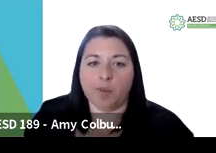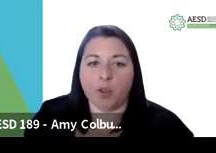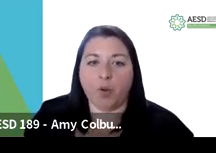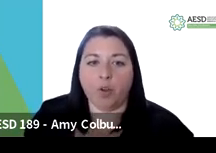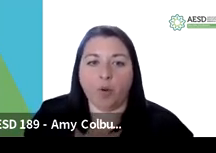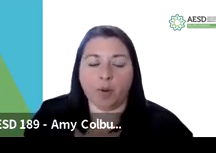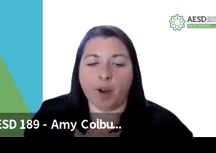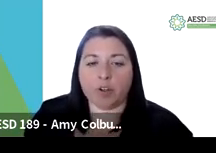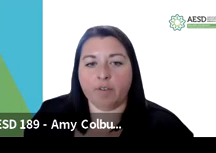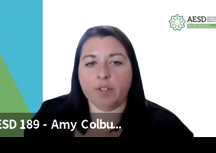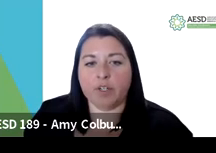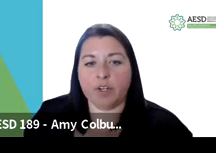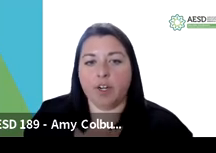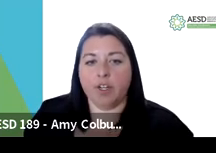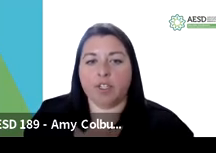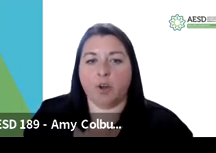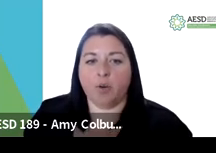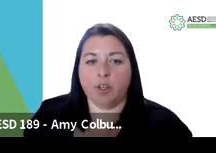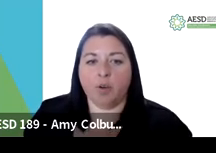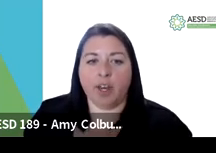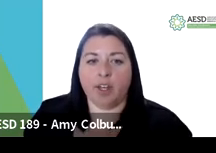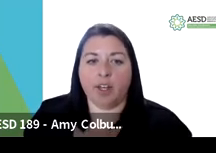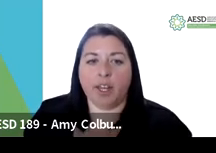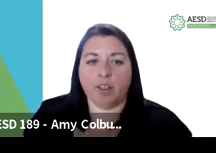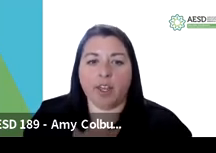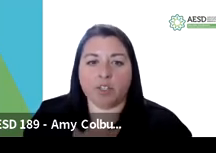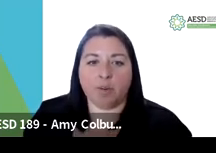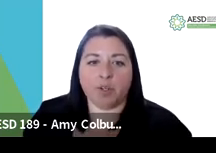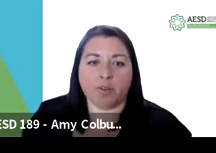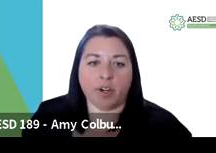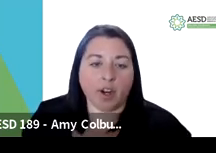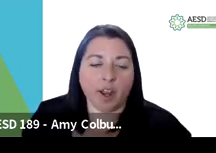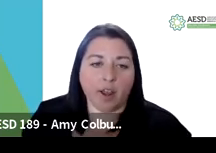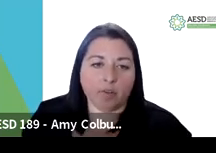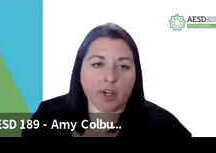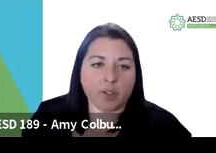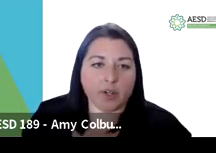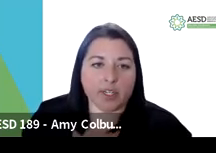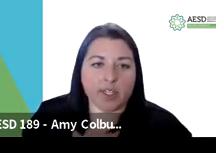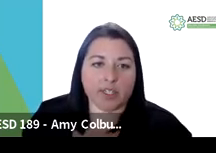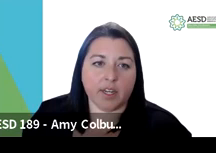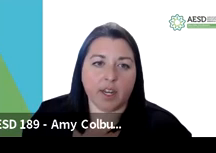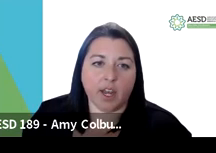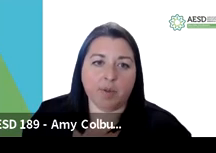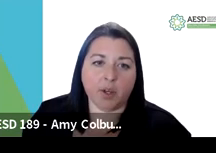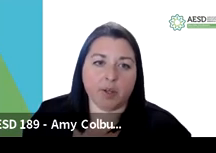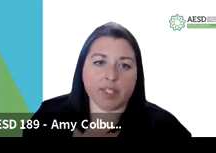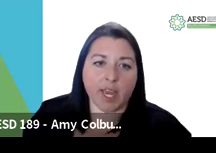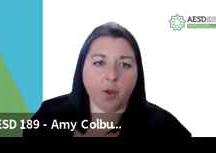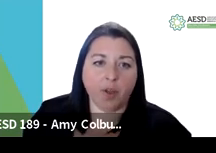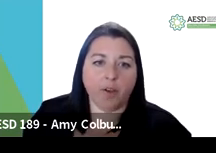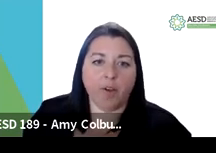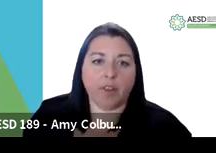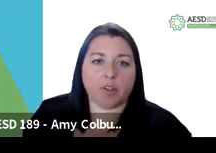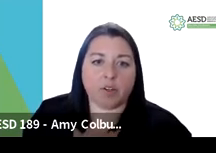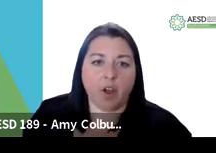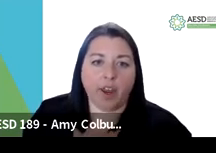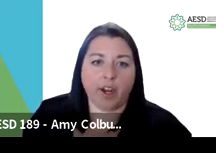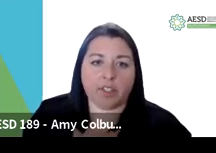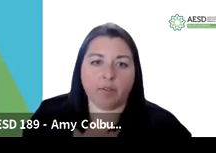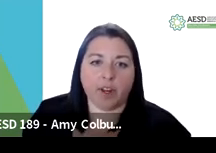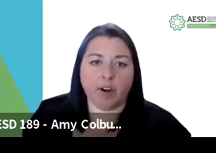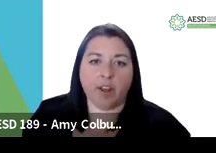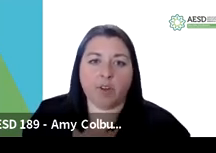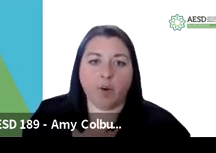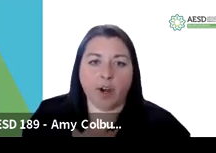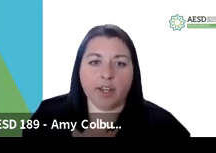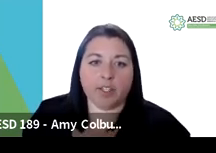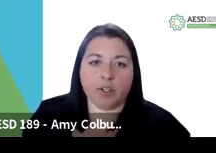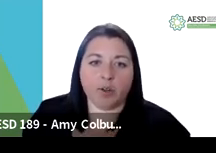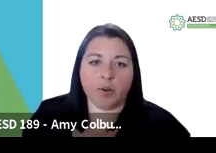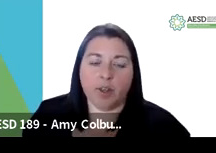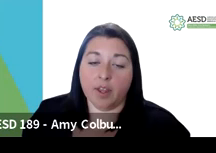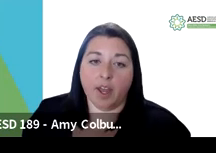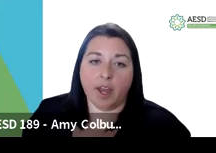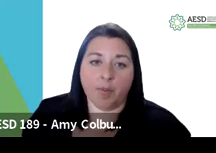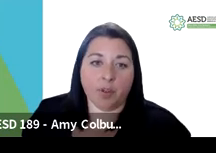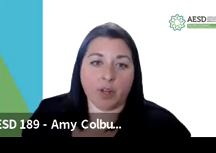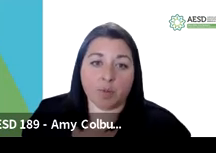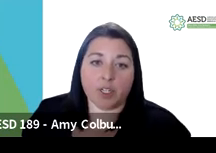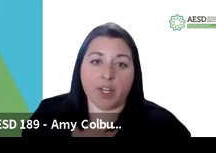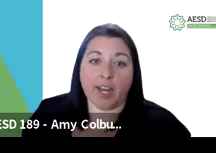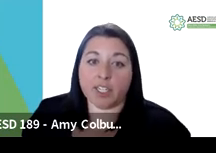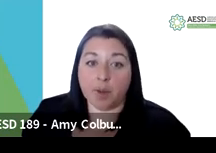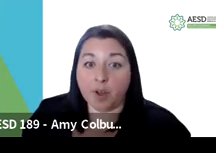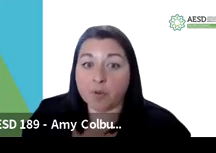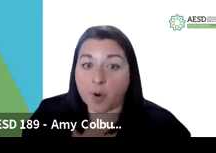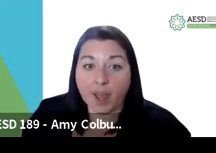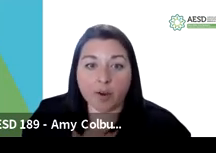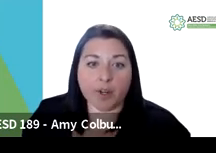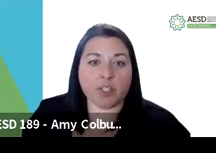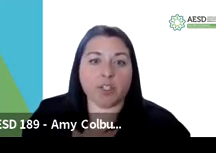ESD 189 - Amy Colburn: A Google or Microsoft user. So you can link things from different resources you can do a table. So all kind of stuff here. If you're into, you can switch to HTML format which